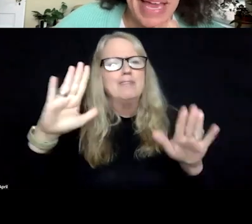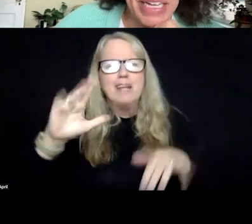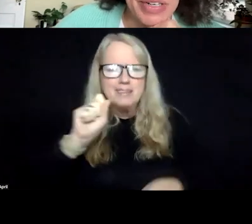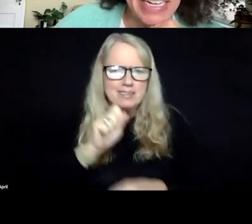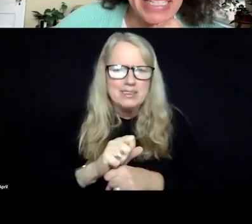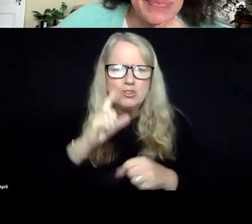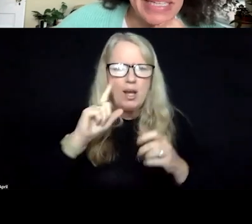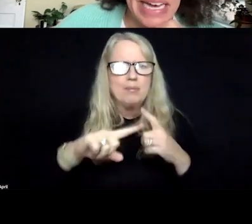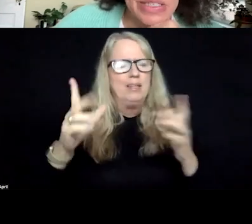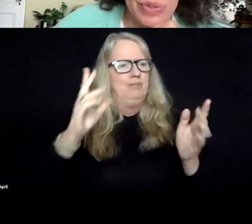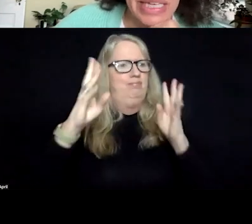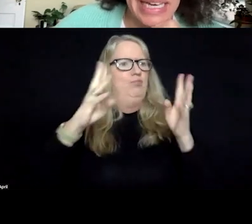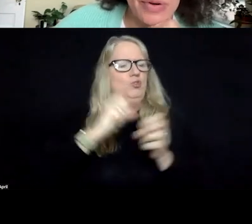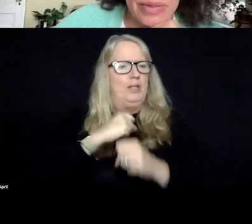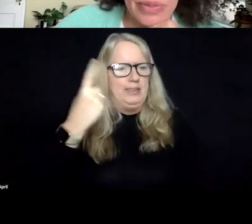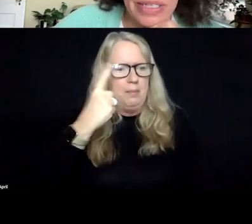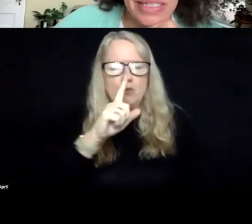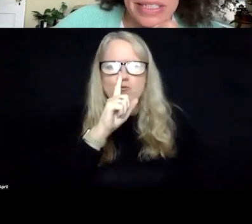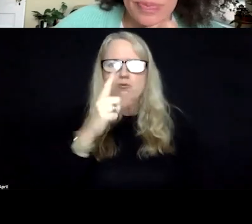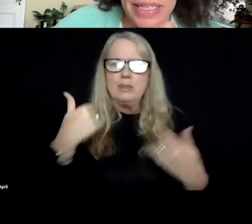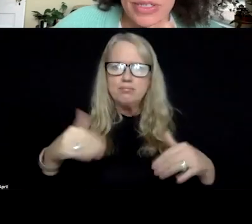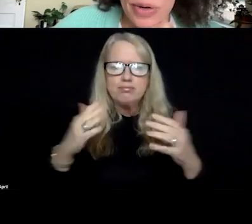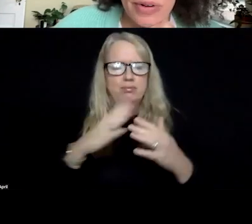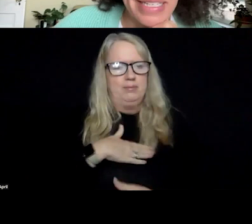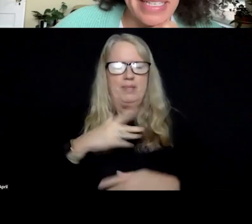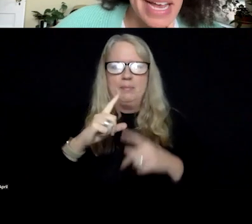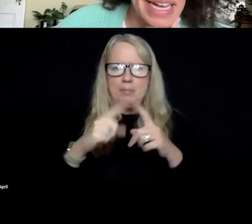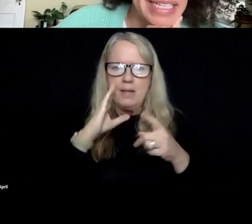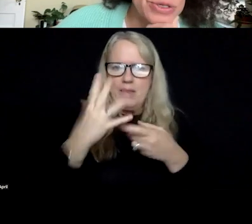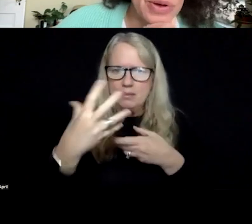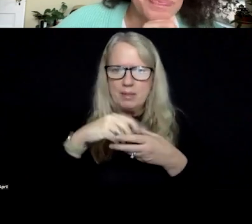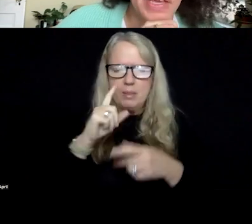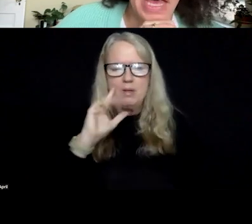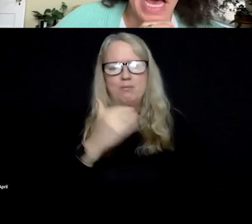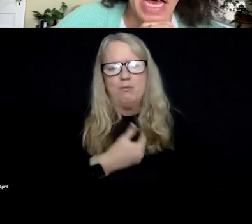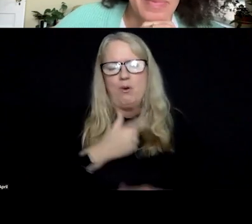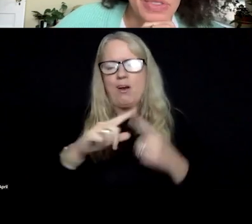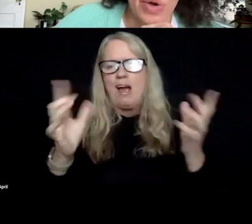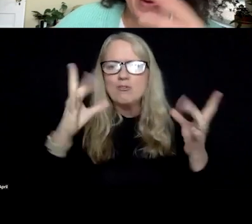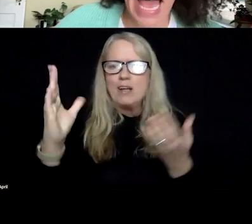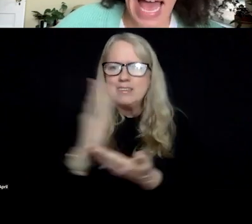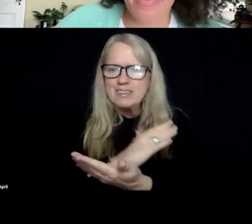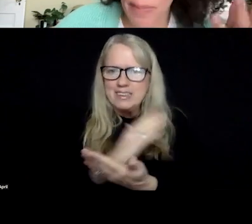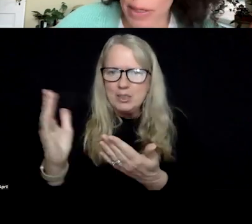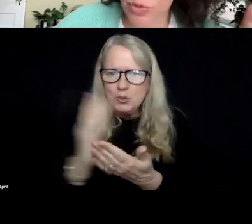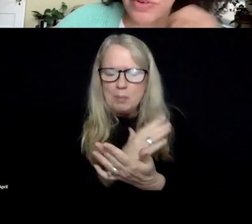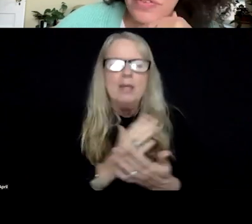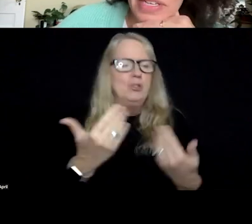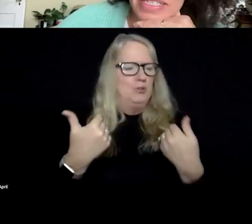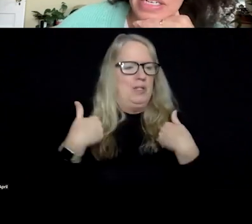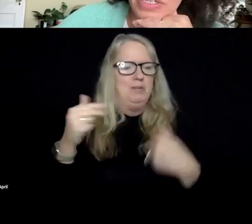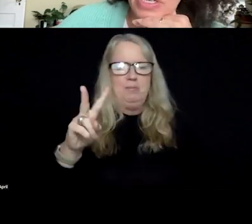THE CALL, JOHN DRAPER. THANK YOU. SO WE HAVE ABOUT 200 CENTERS